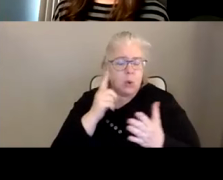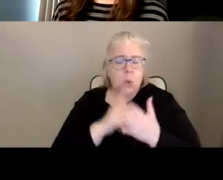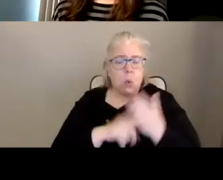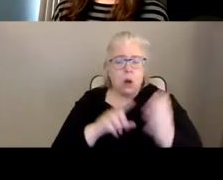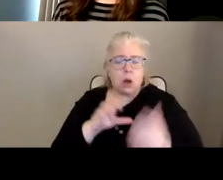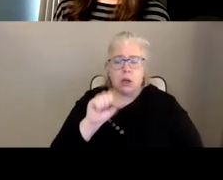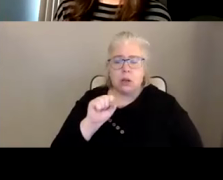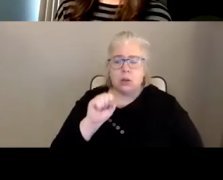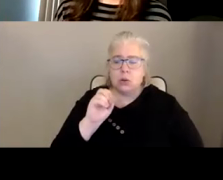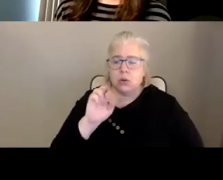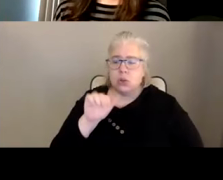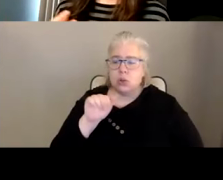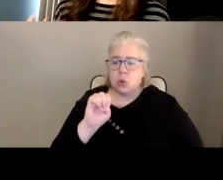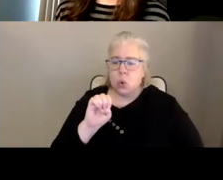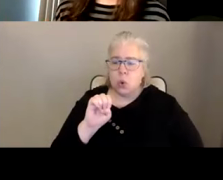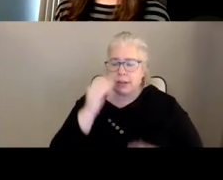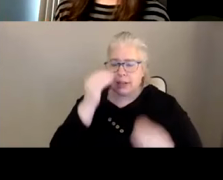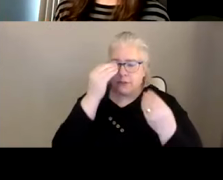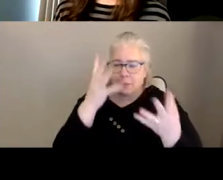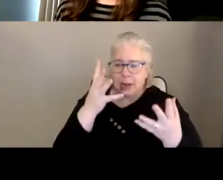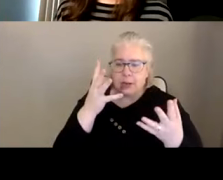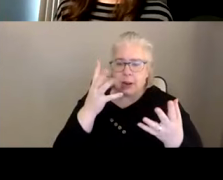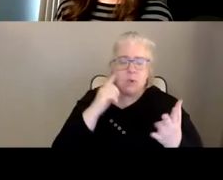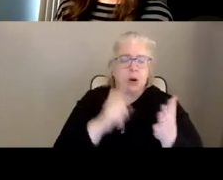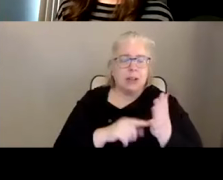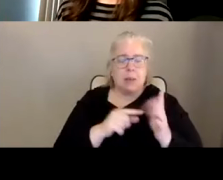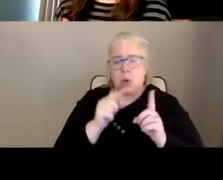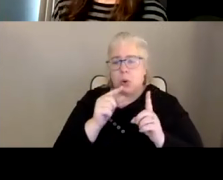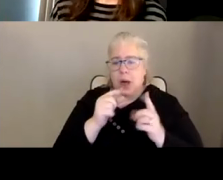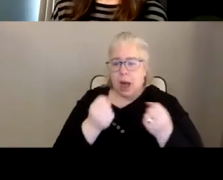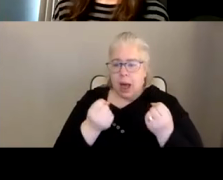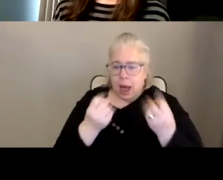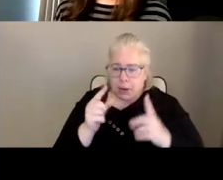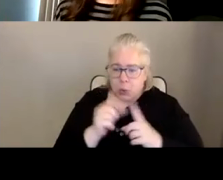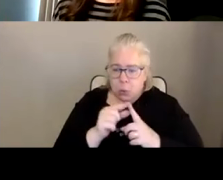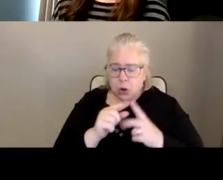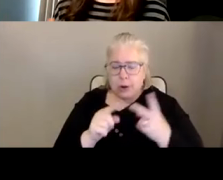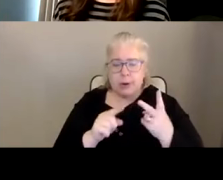So, are these word documents, how long is it? Is it InDesign?